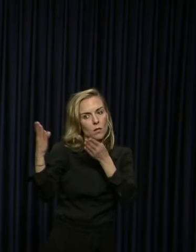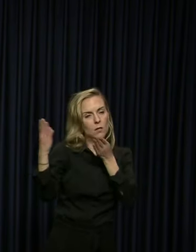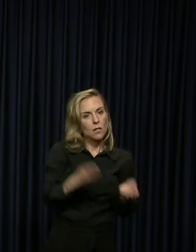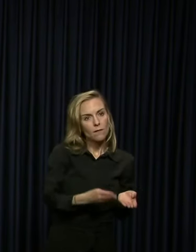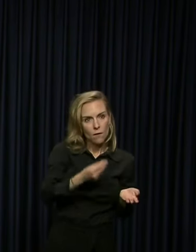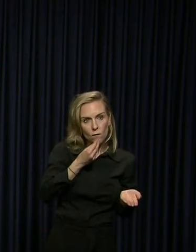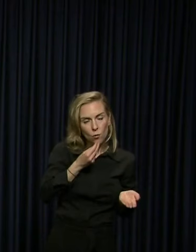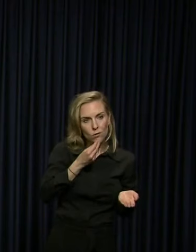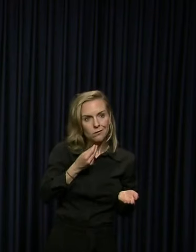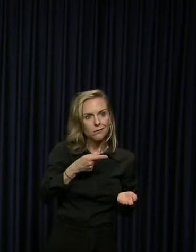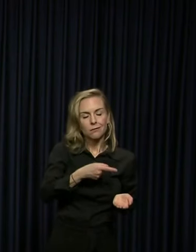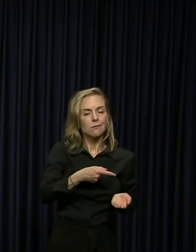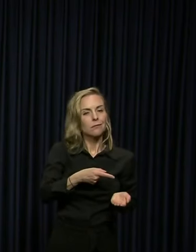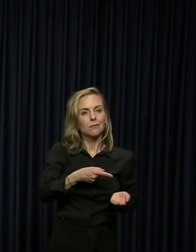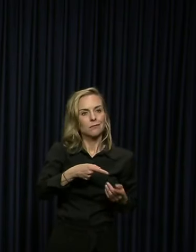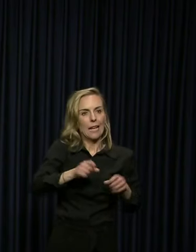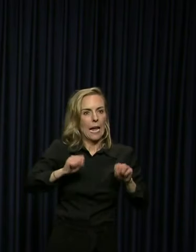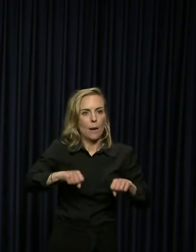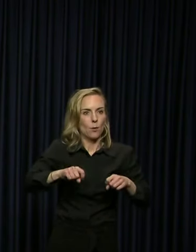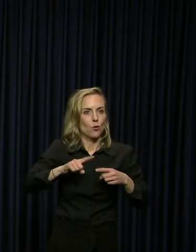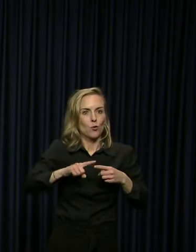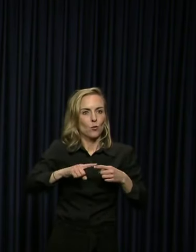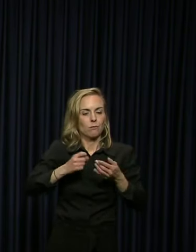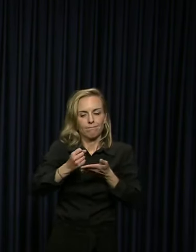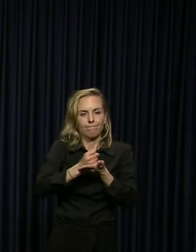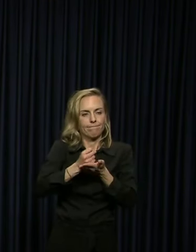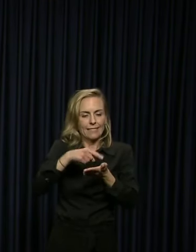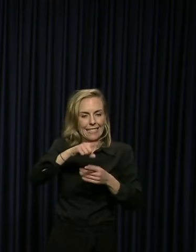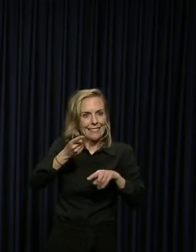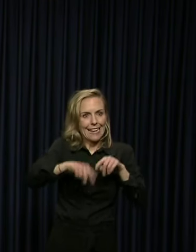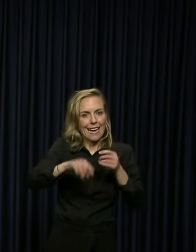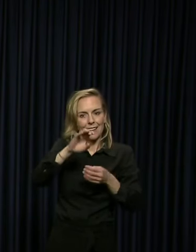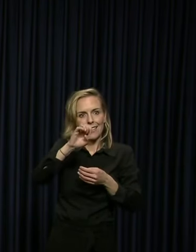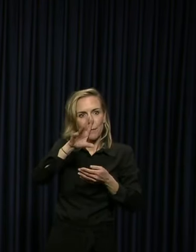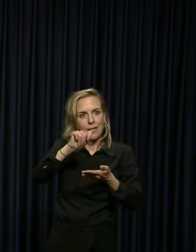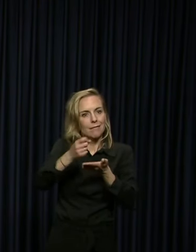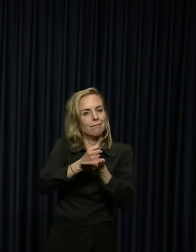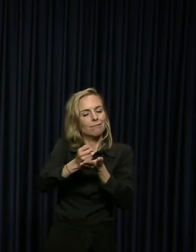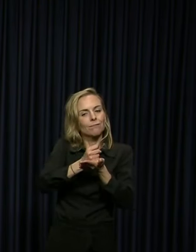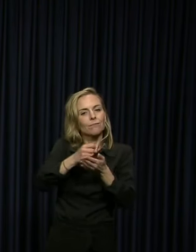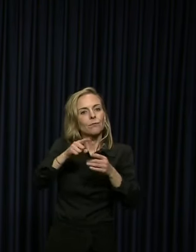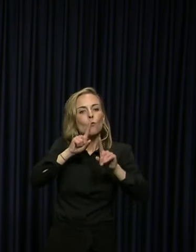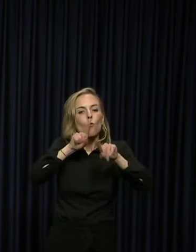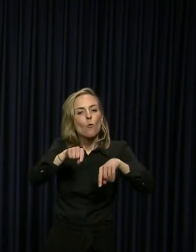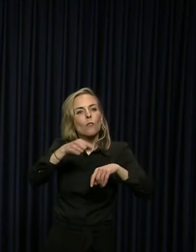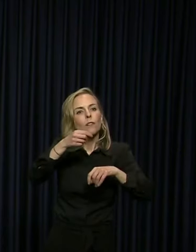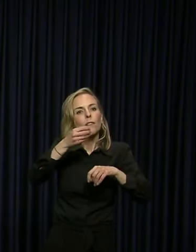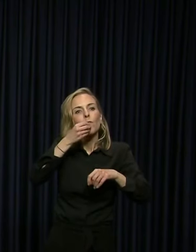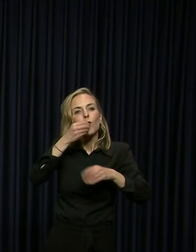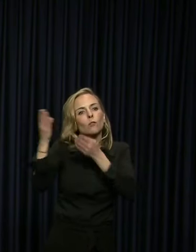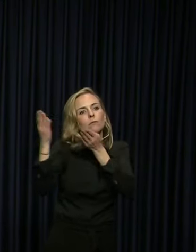IF THIS PASTOR WANTS TO STILL HOLD A LIVE SERVICE AND THERE ARE AT LEAST REPORTS OF PEOPLE